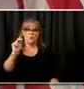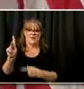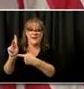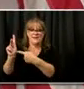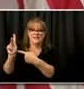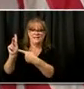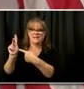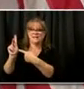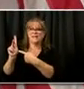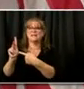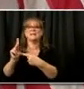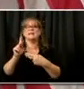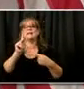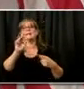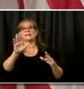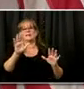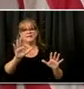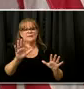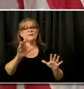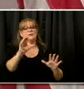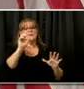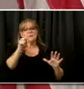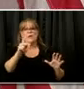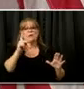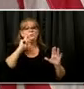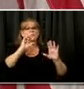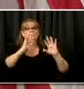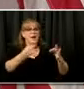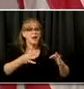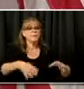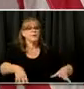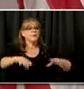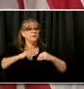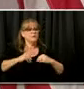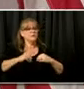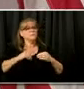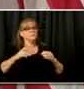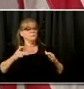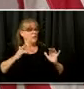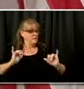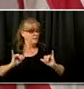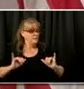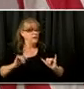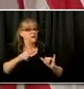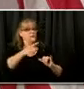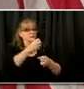person and they know that the schools are taking extraordinary precautions to avoid the spread of